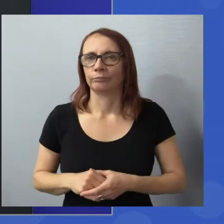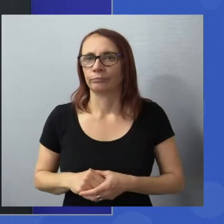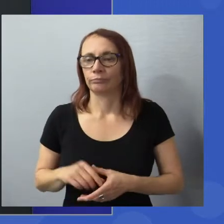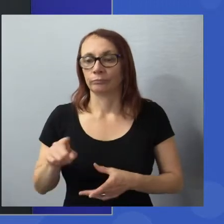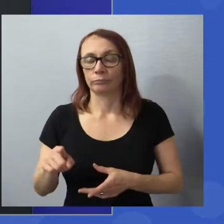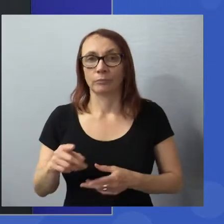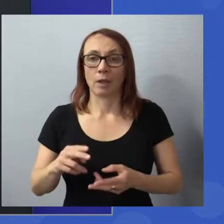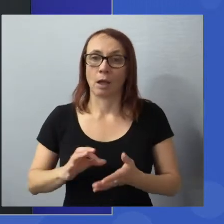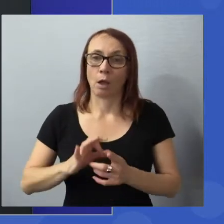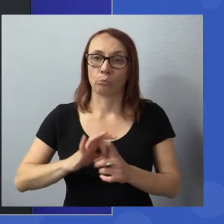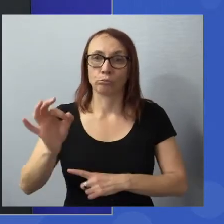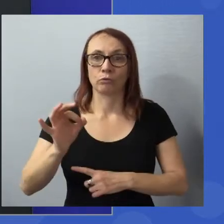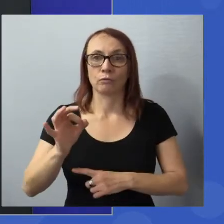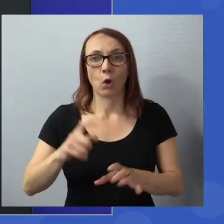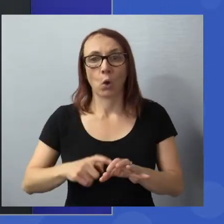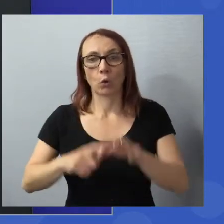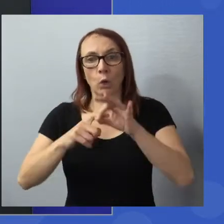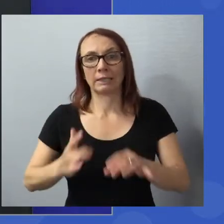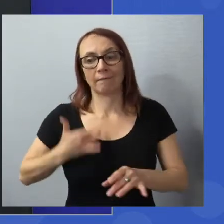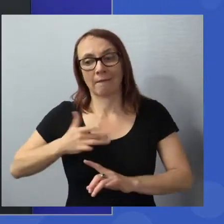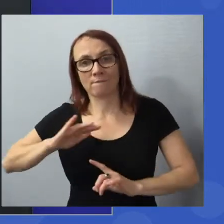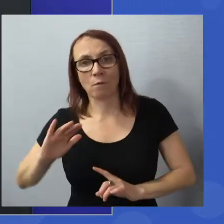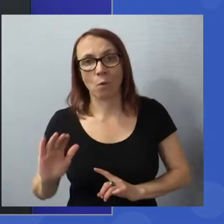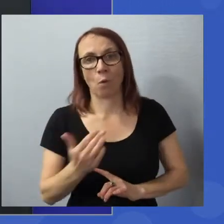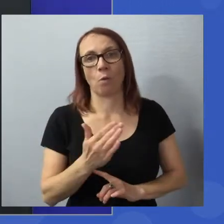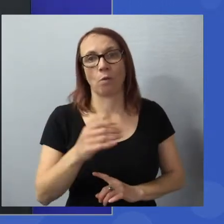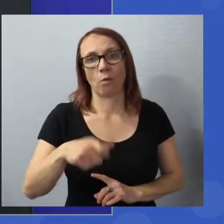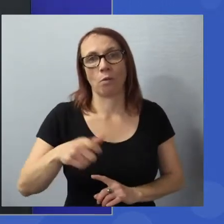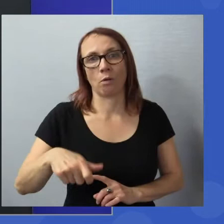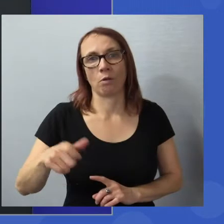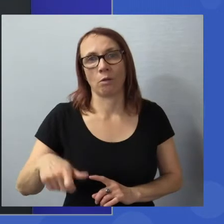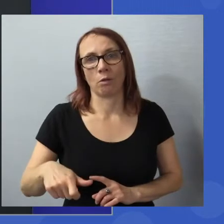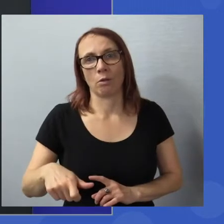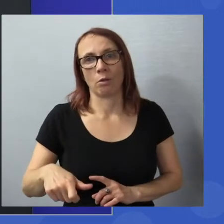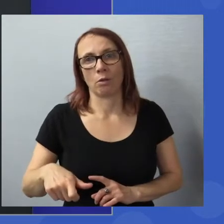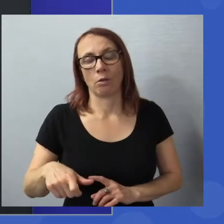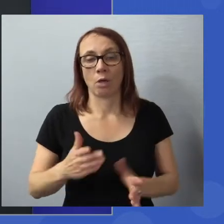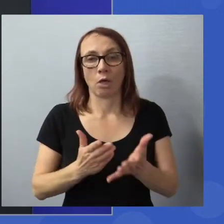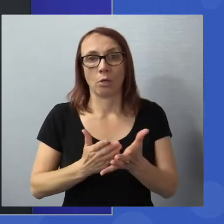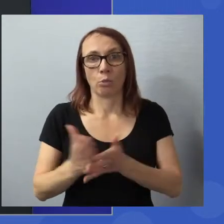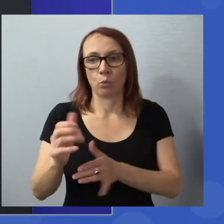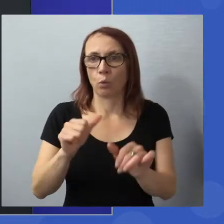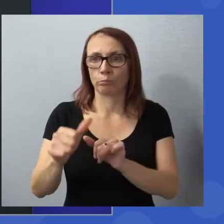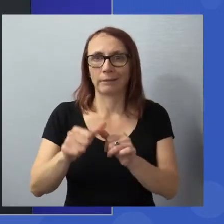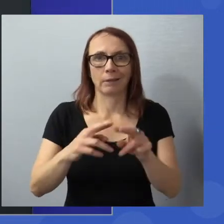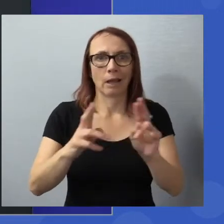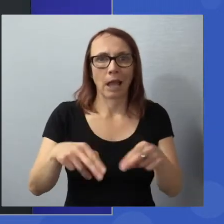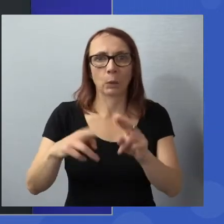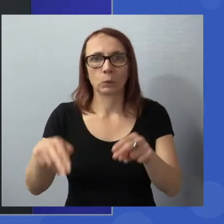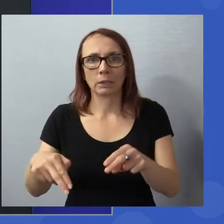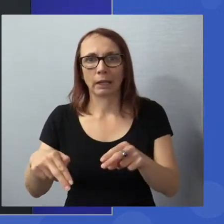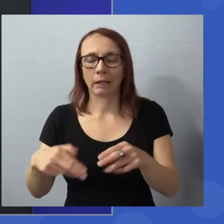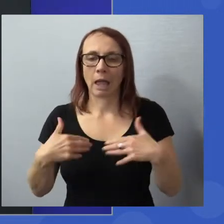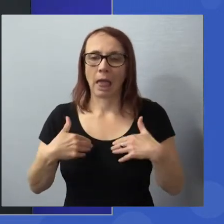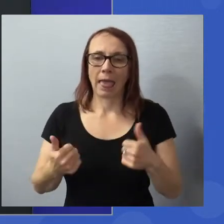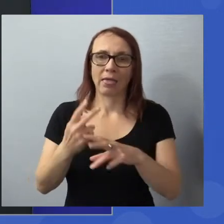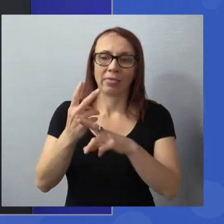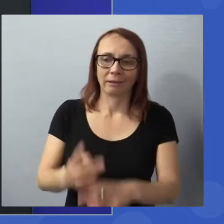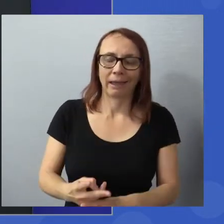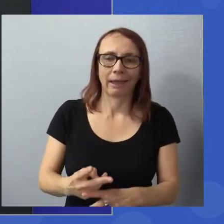life for all citizens by better housing healthcare education and transport thank